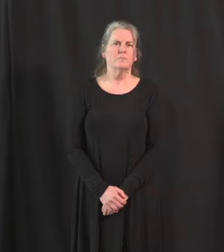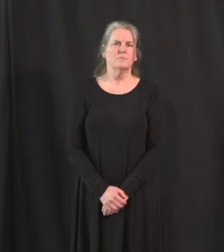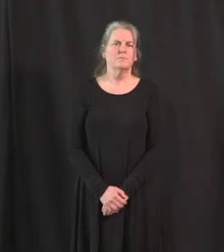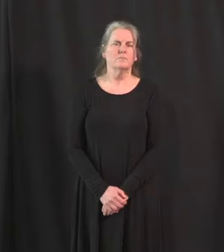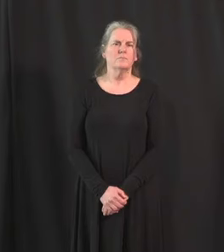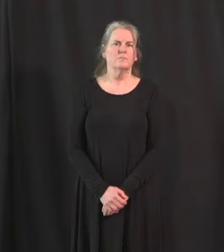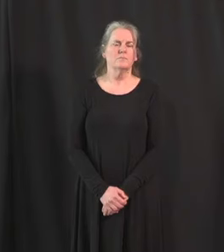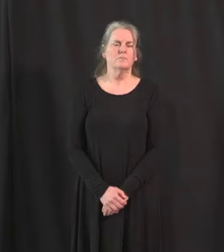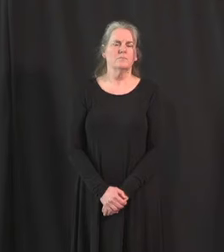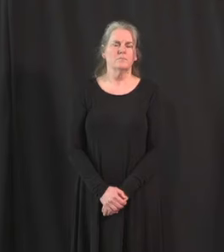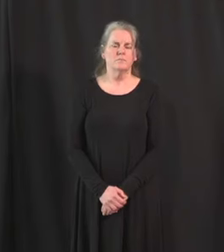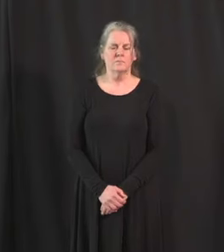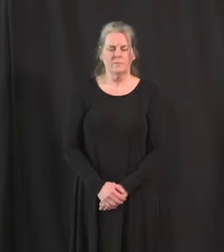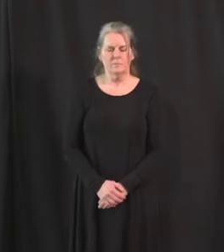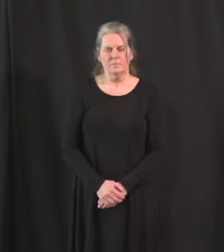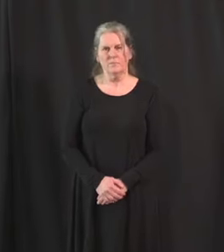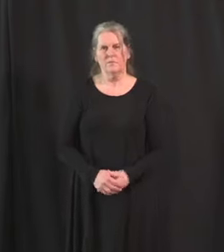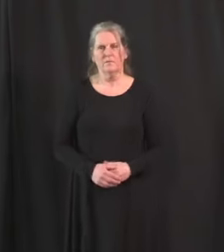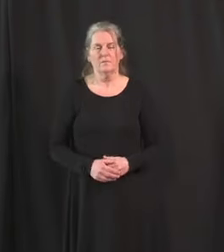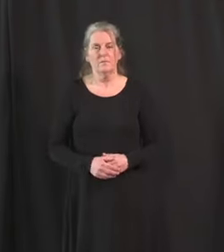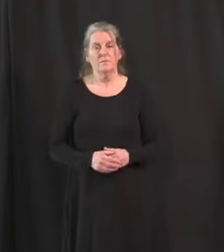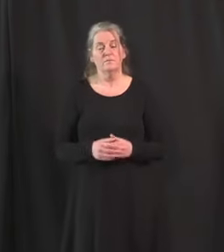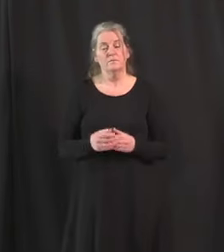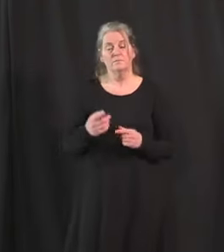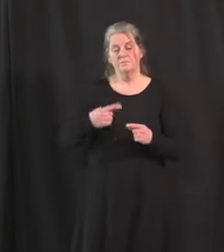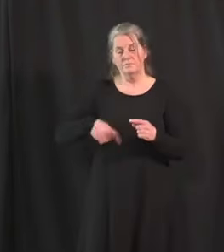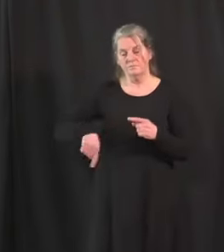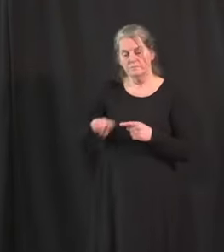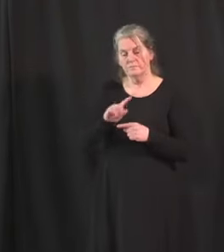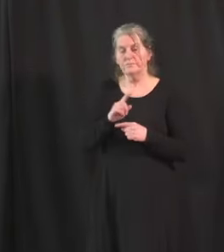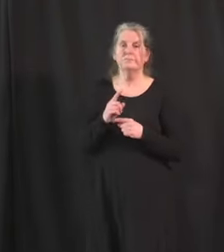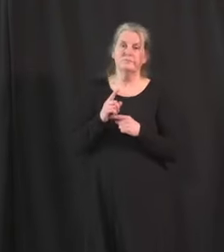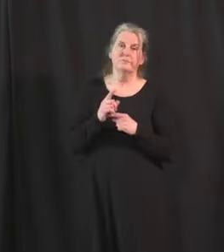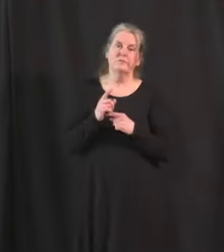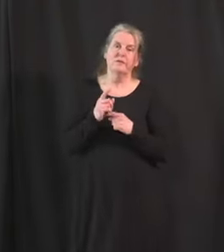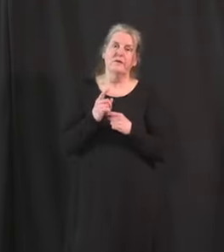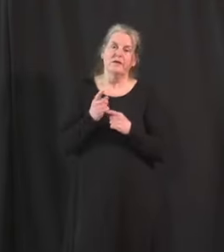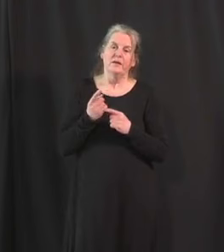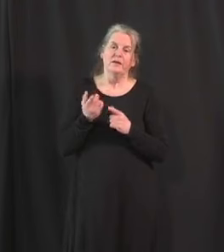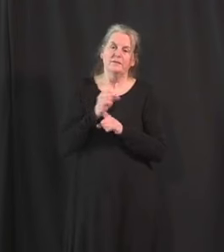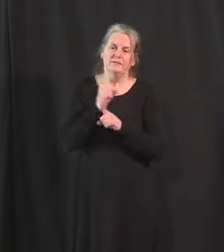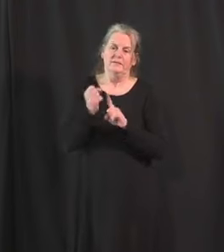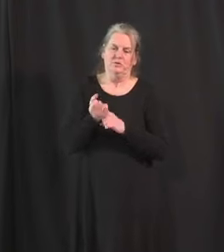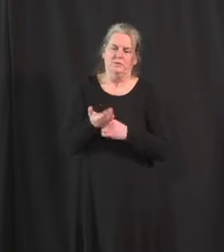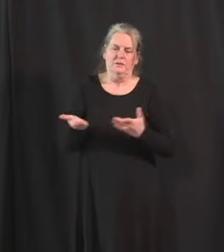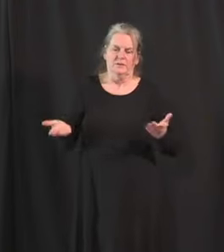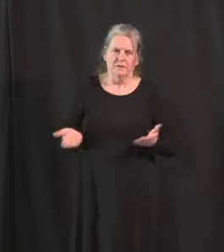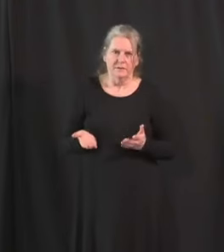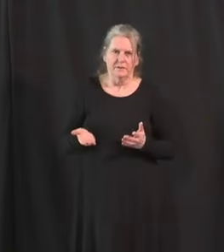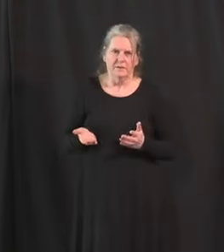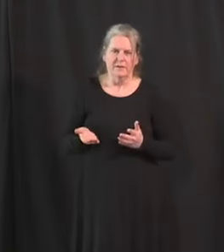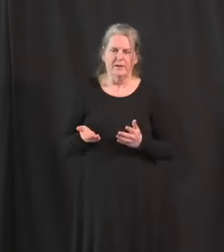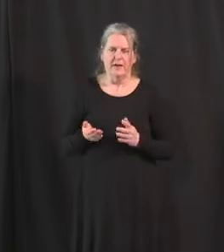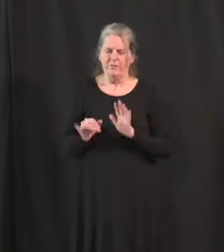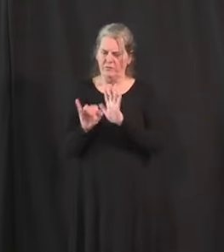AS WE CONTINUE ON THIS COVID JOURNEY, WE CAN DEVELOP LISTS FOR THE TYPE OF ACTIVITIES THAT ARE OKAY AND THOSE THAT ARE NOT.